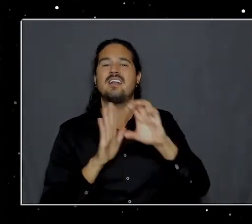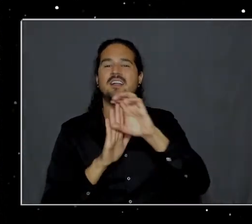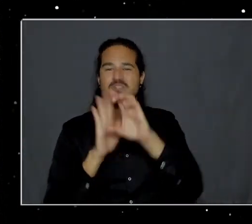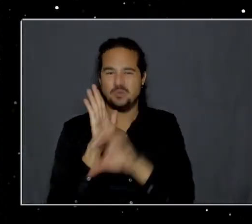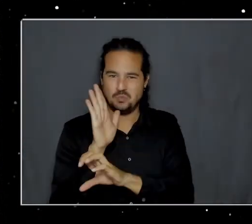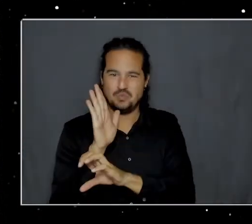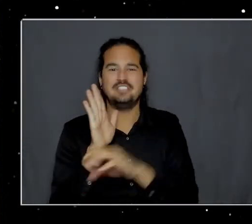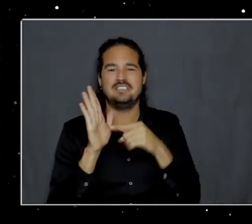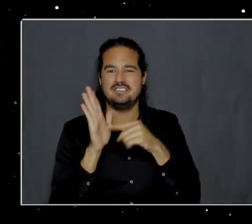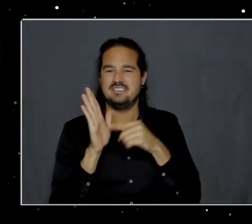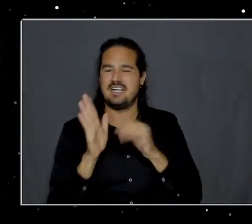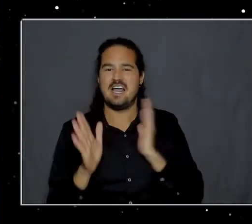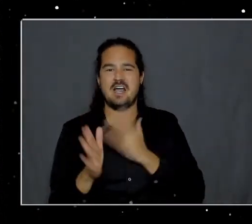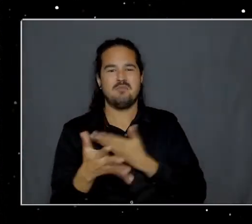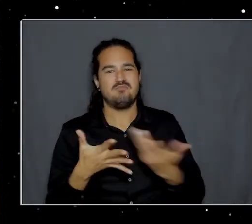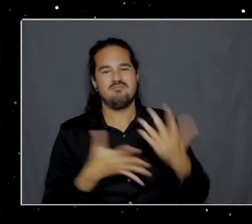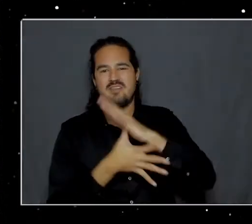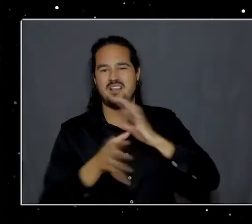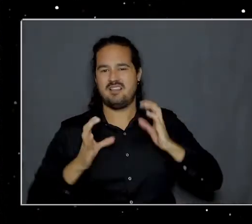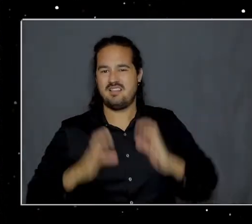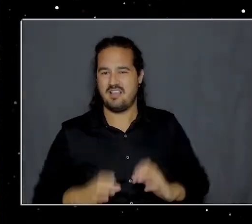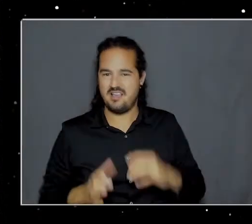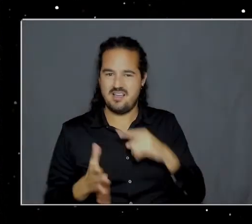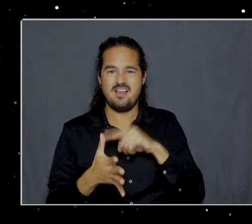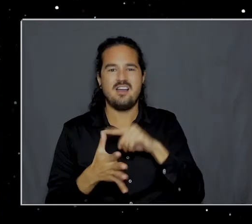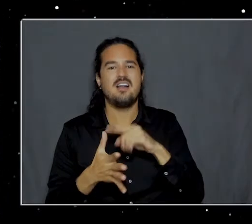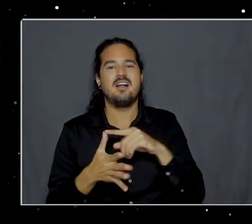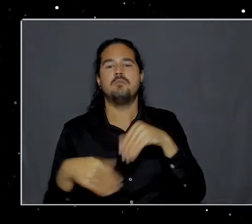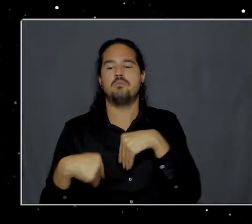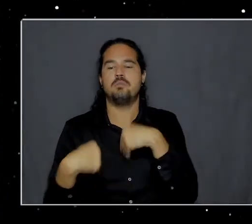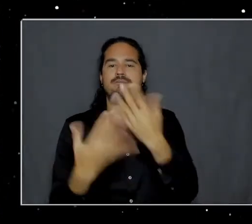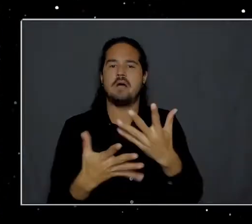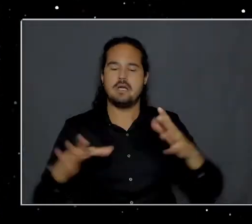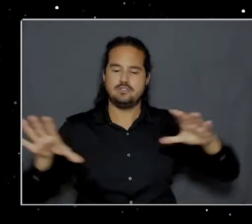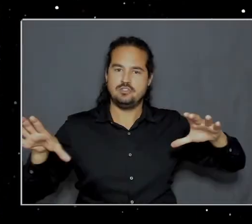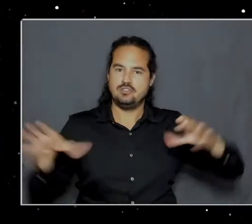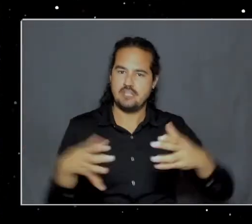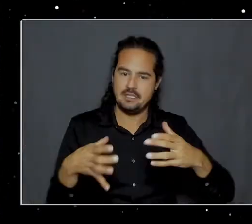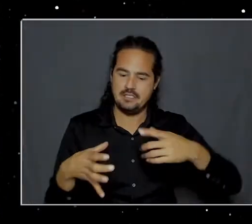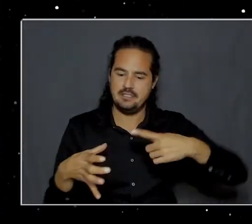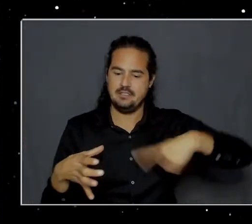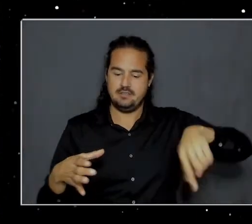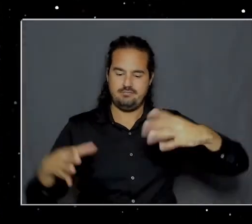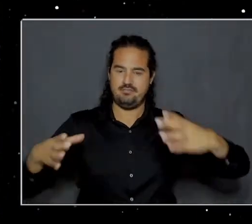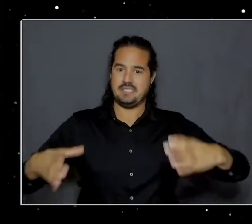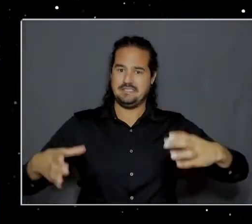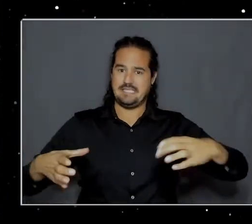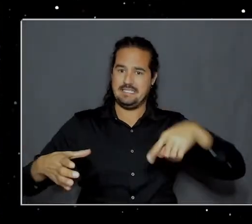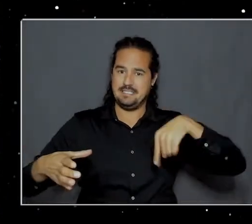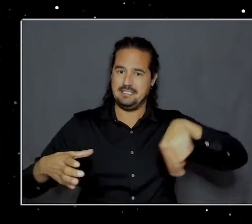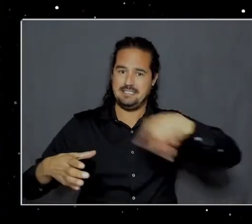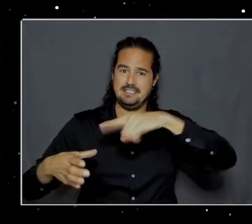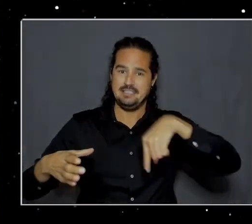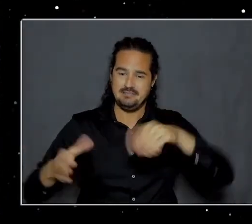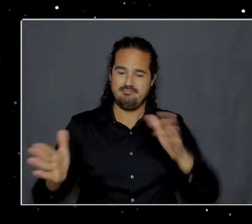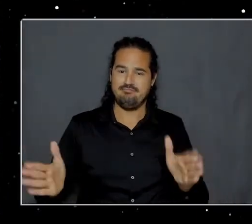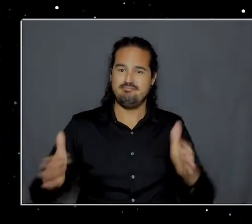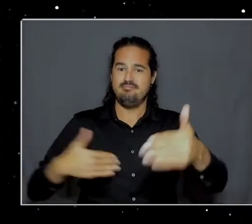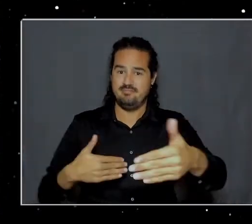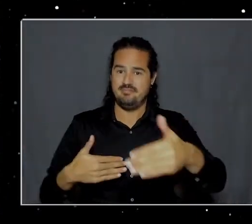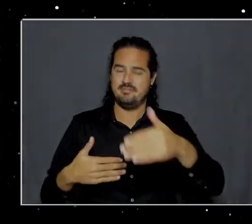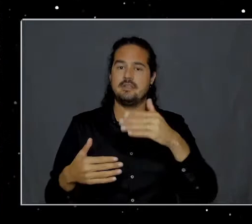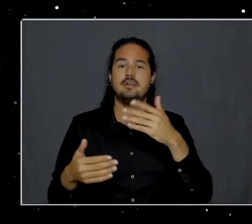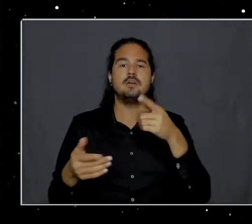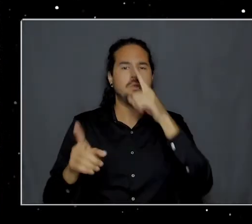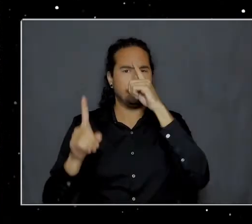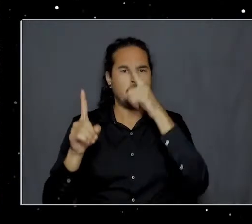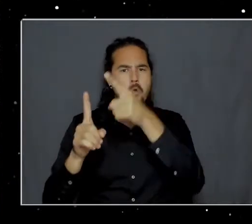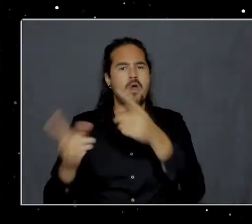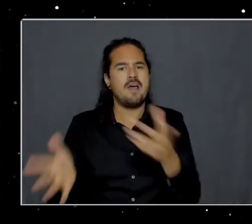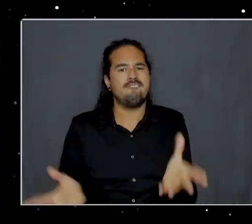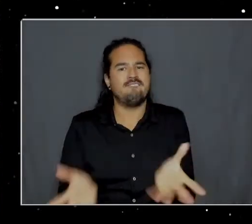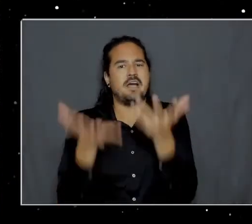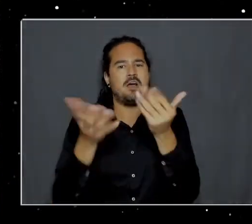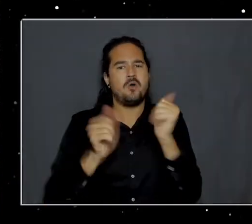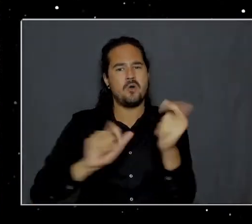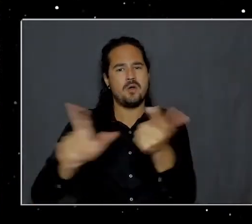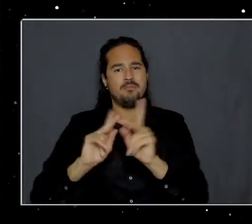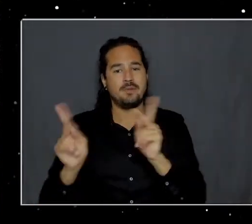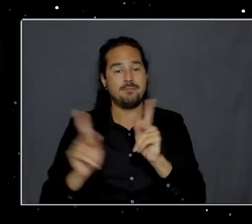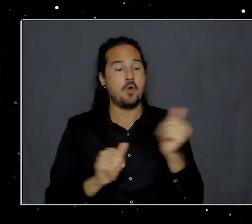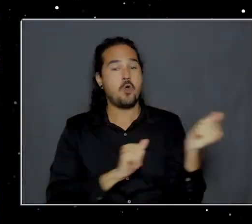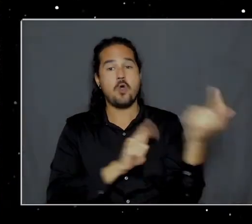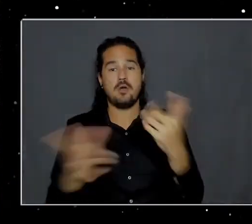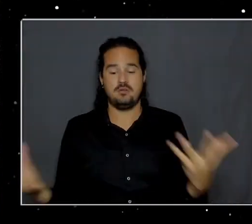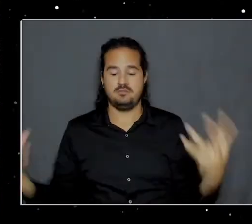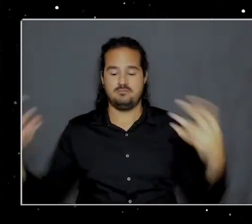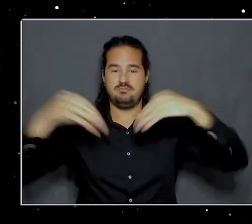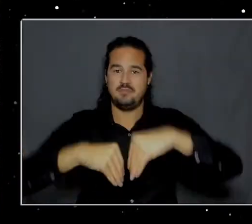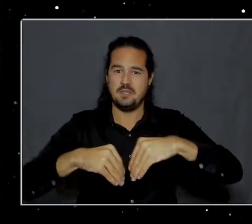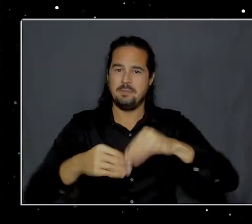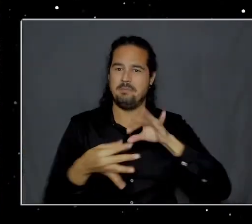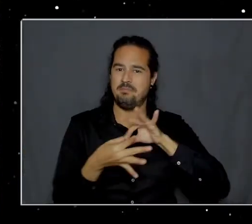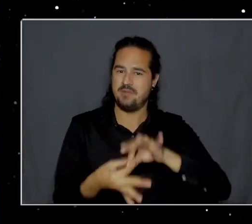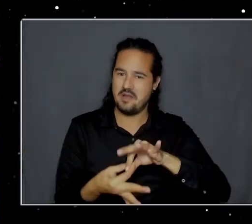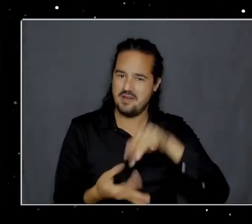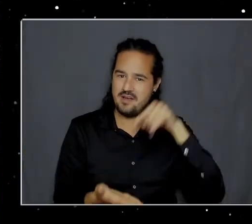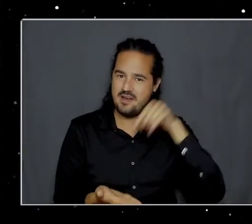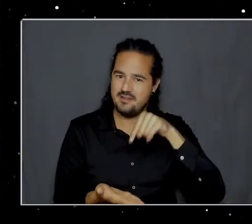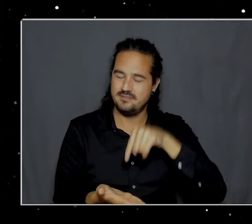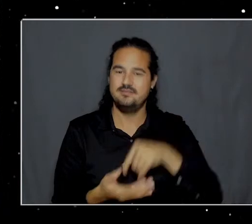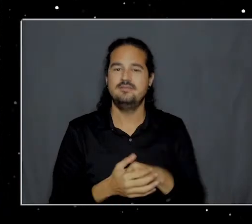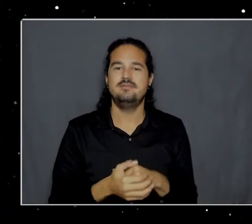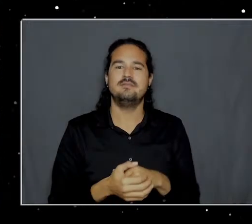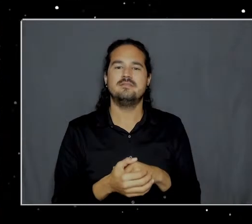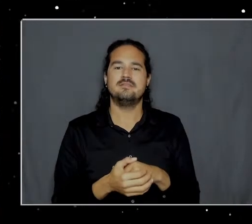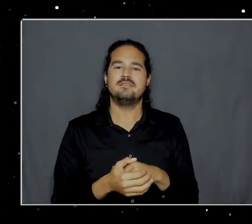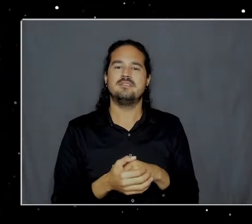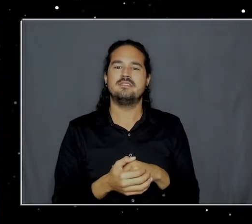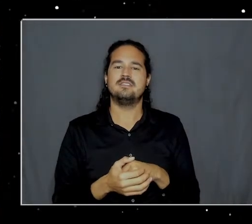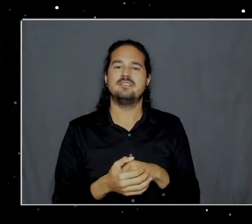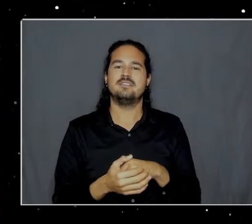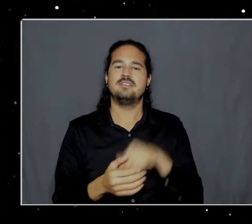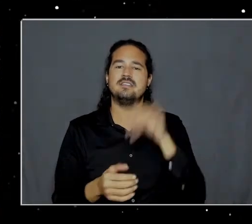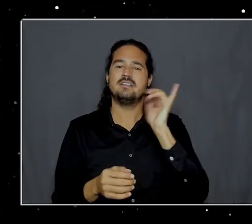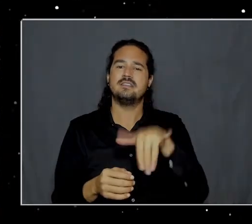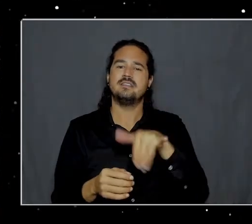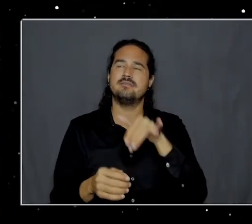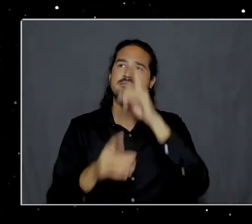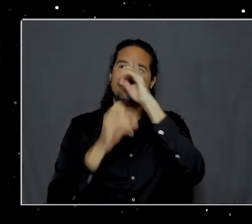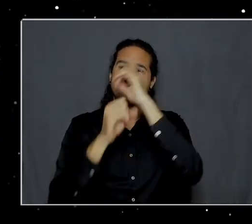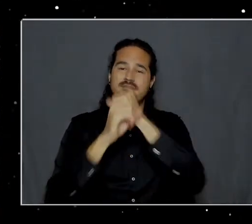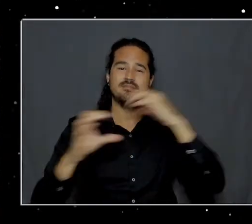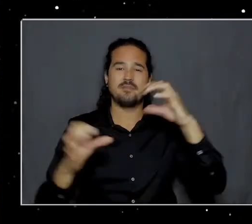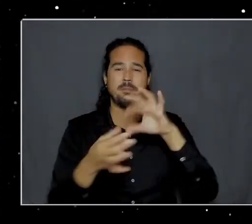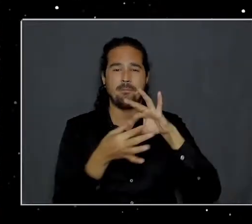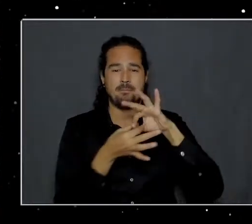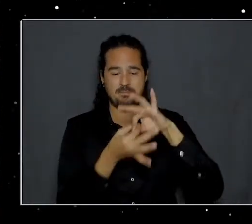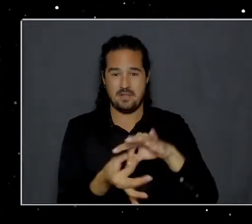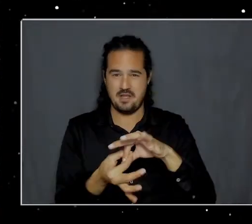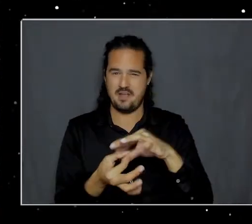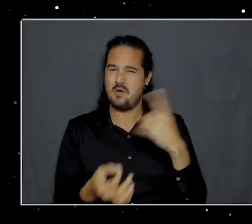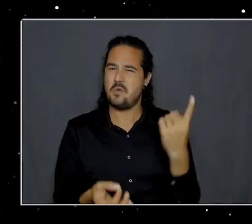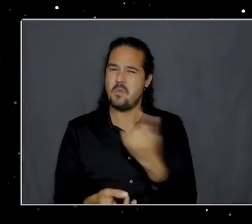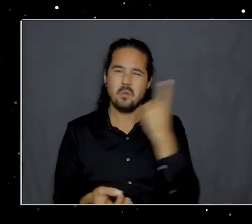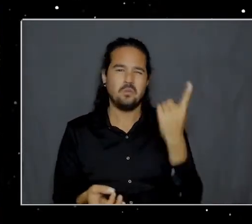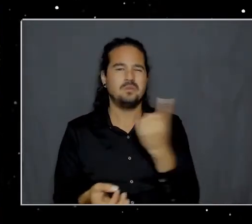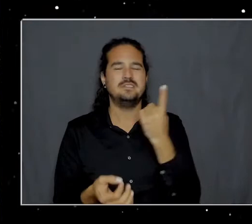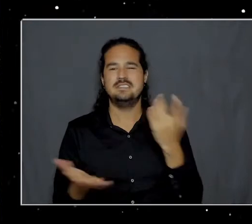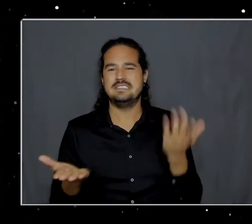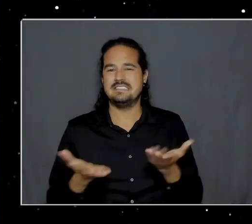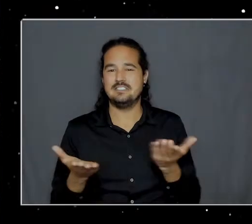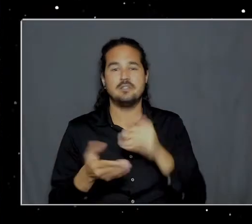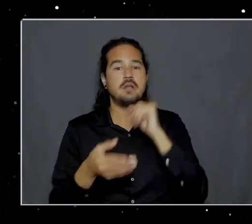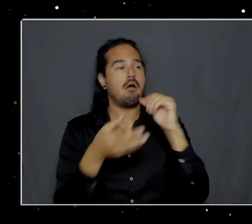STRUCTURE, THERE'S A CONTAINER,